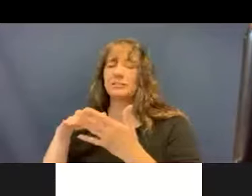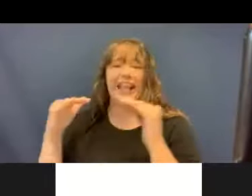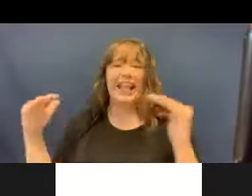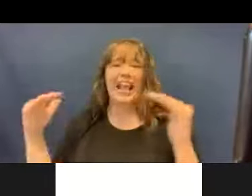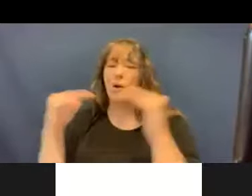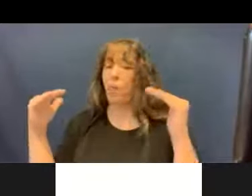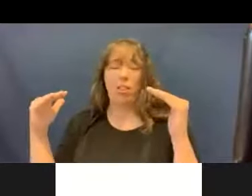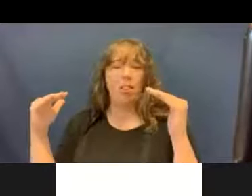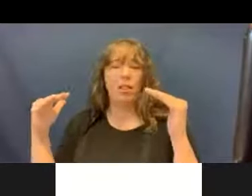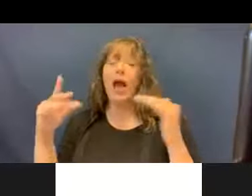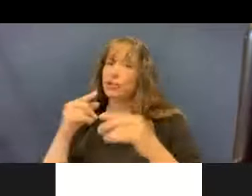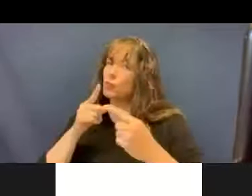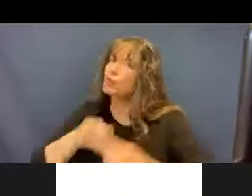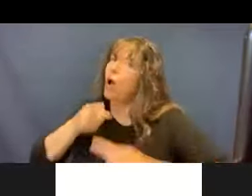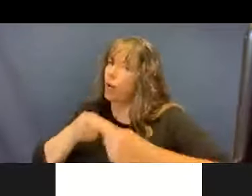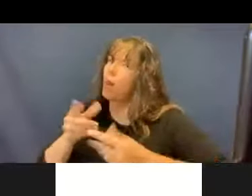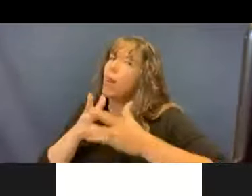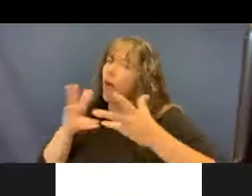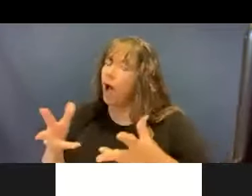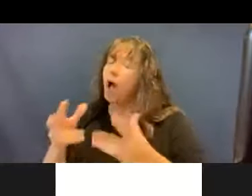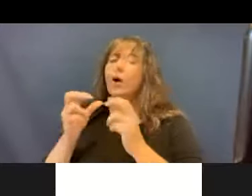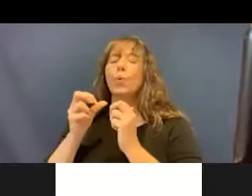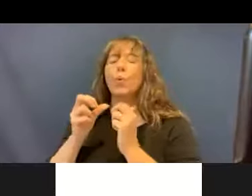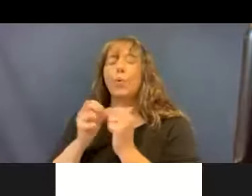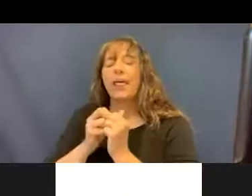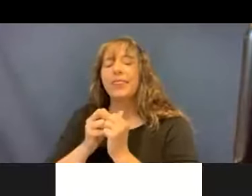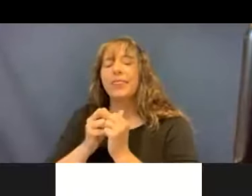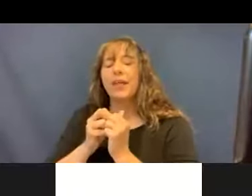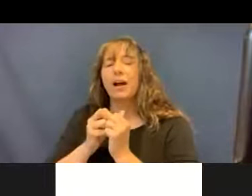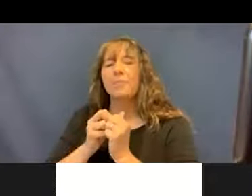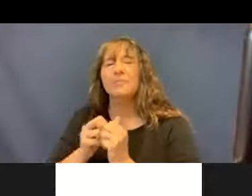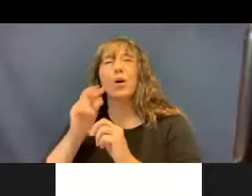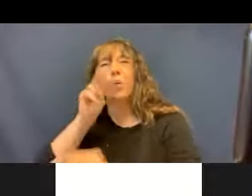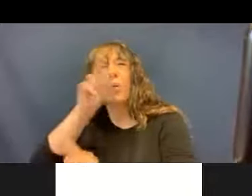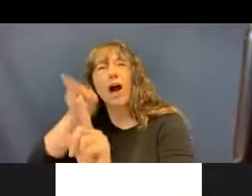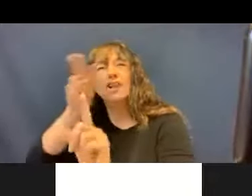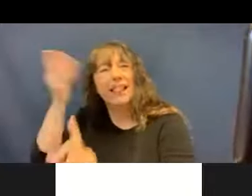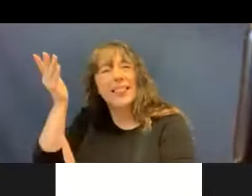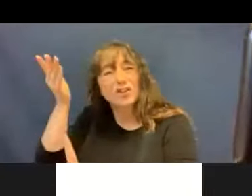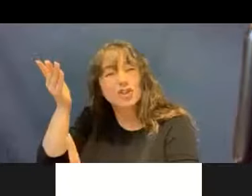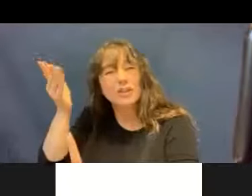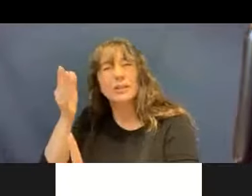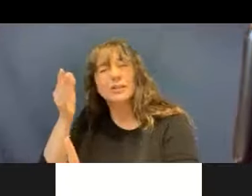do struggle a lot with watching lectures. So I do go back and watch lectures that are